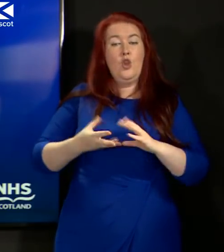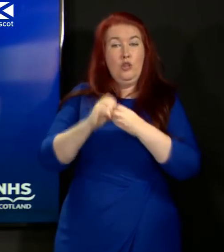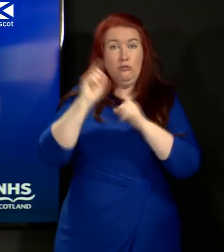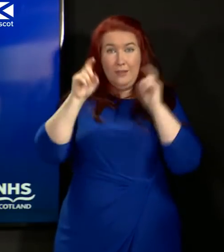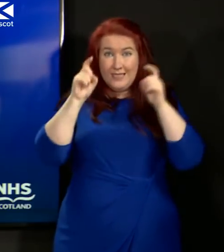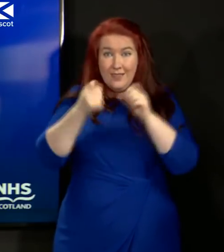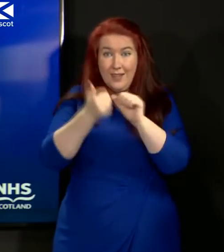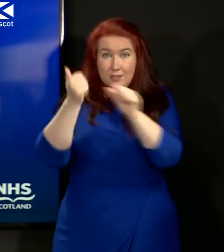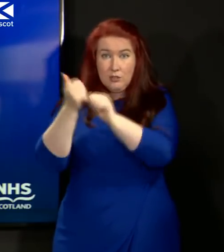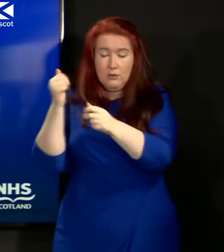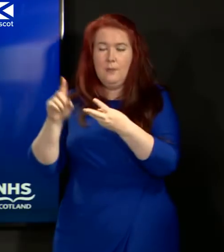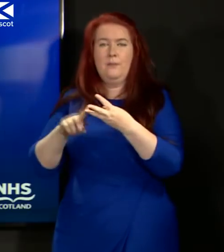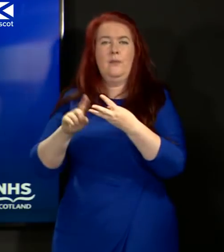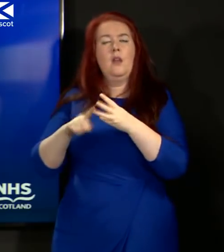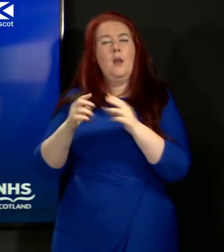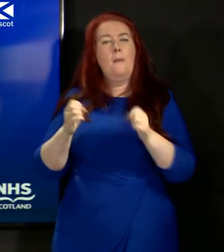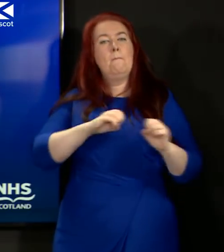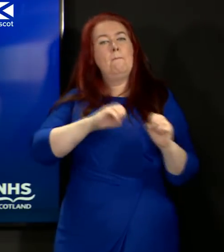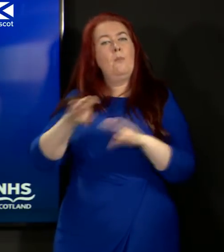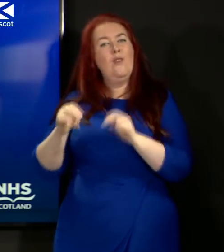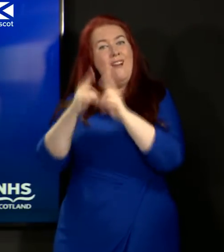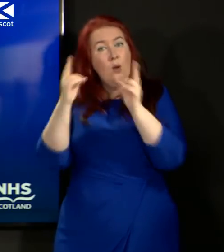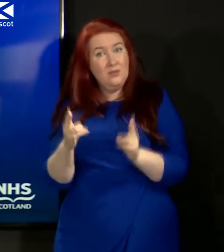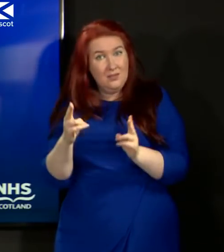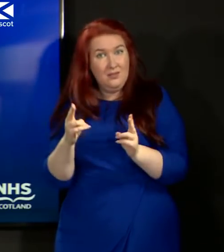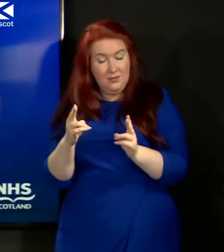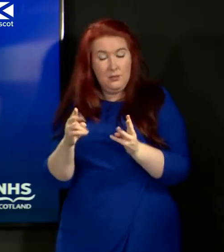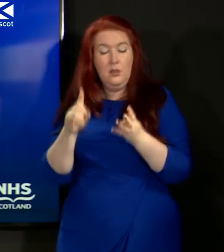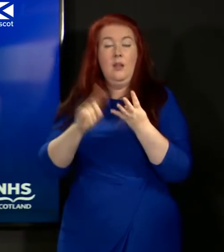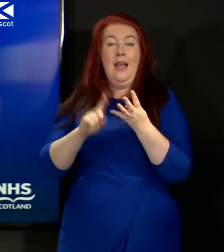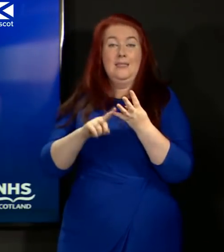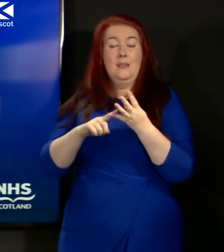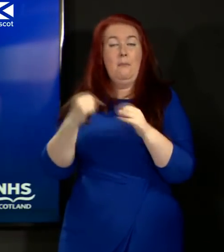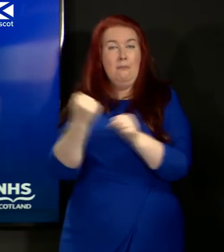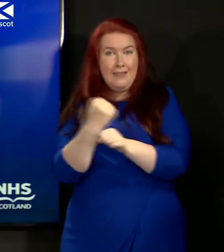well as updating guidance on manufacturing and retail as we move into